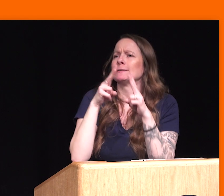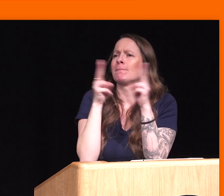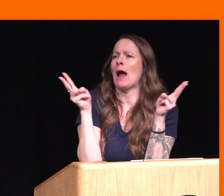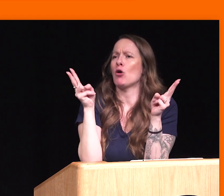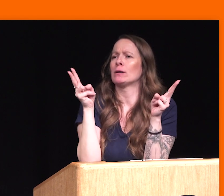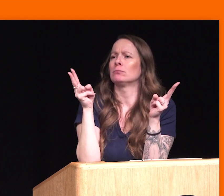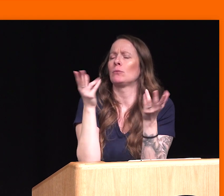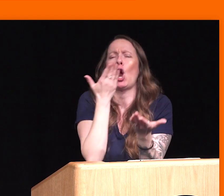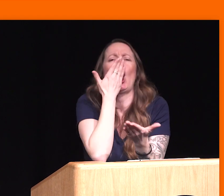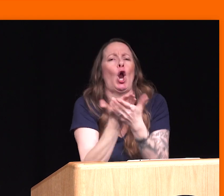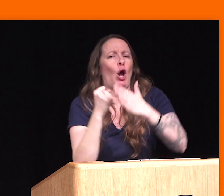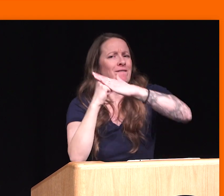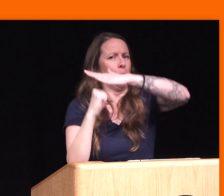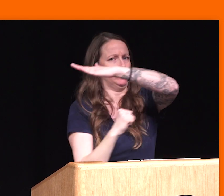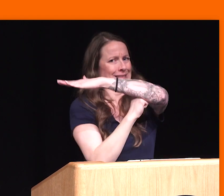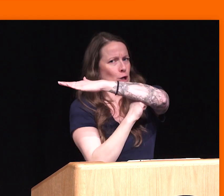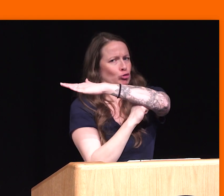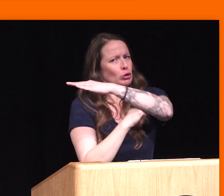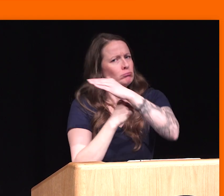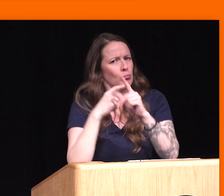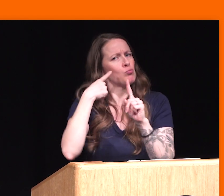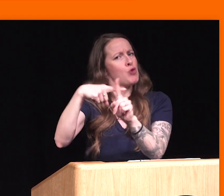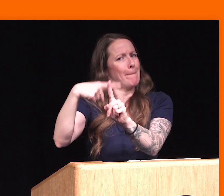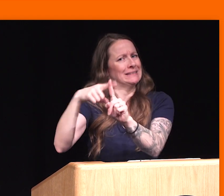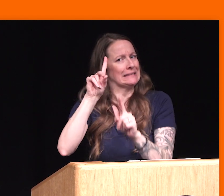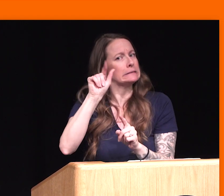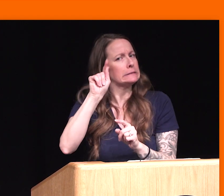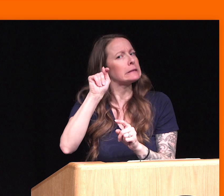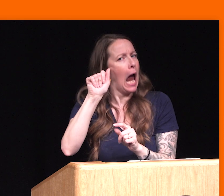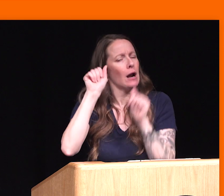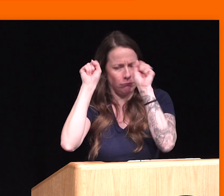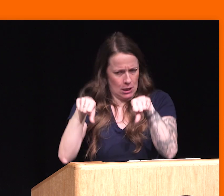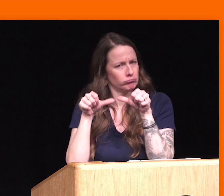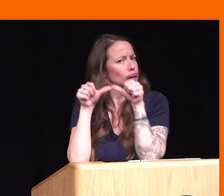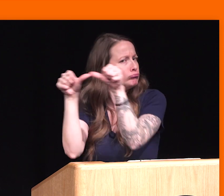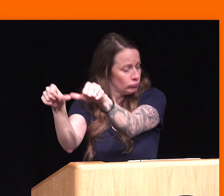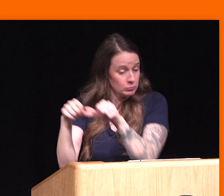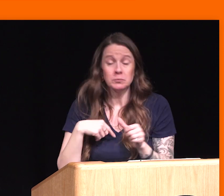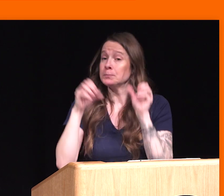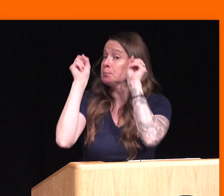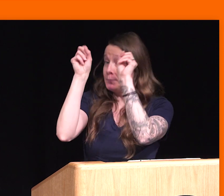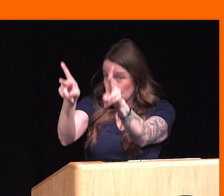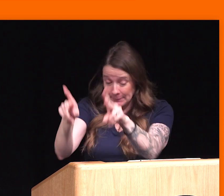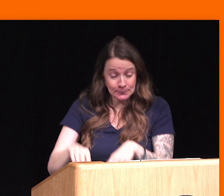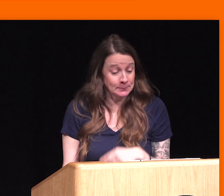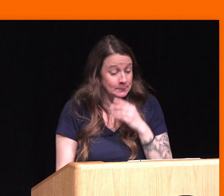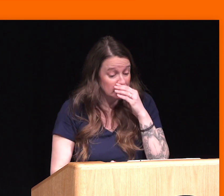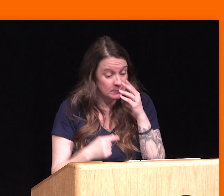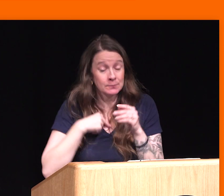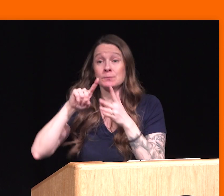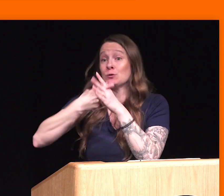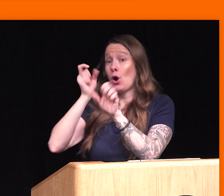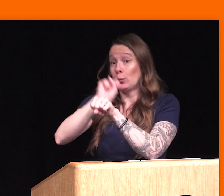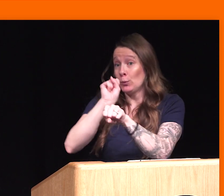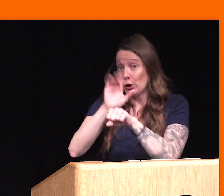and his project was--already had a very good foundation. They already had a lot of good data collected, so, I would be able to jump right in